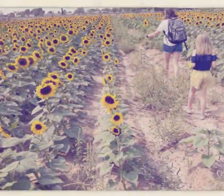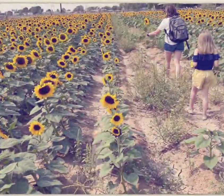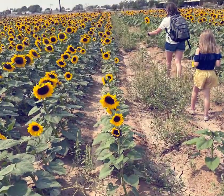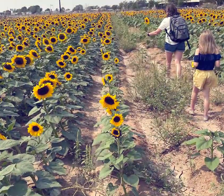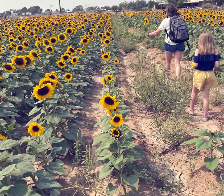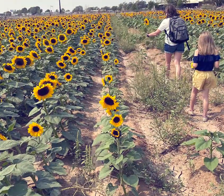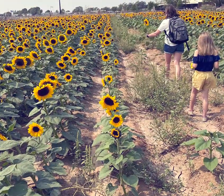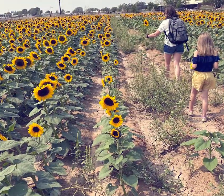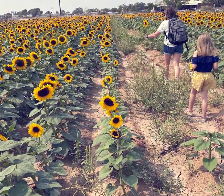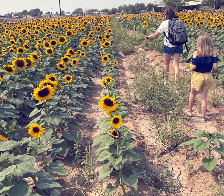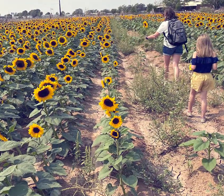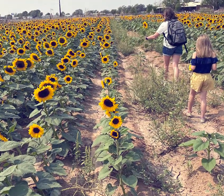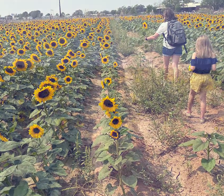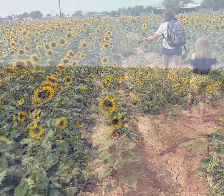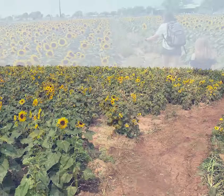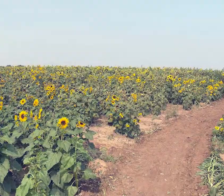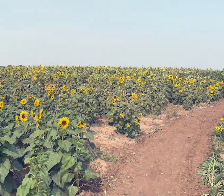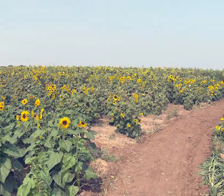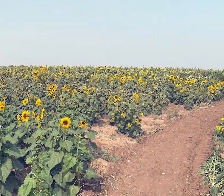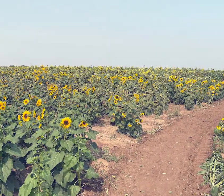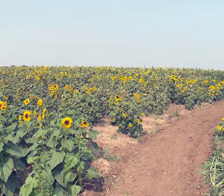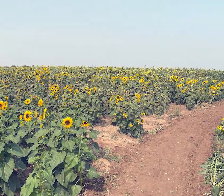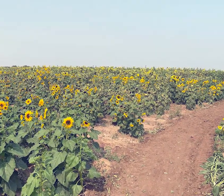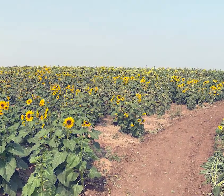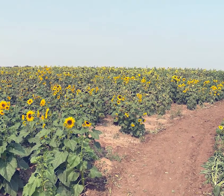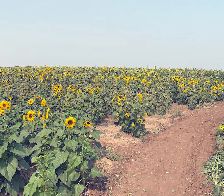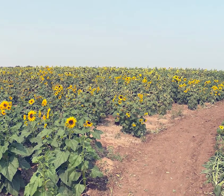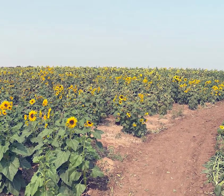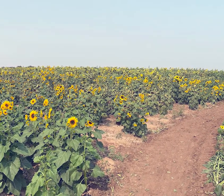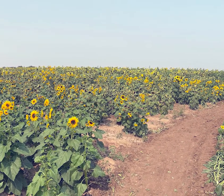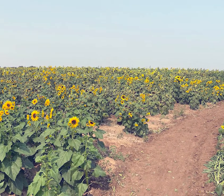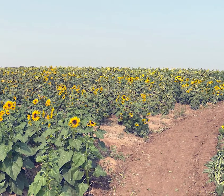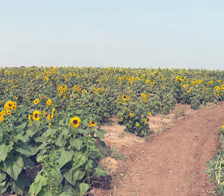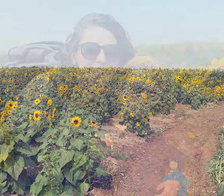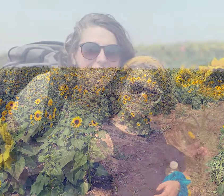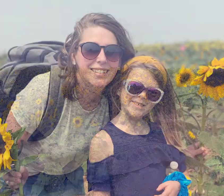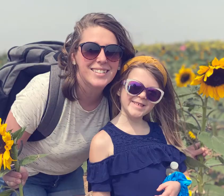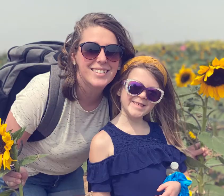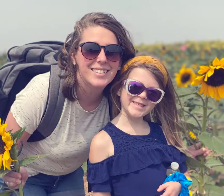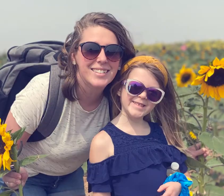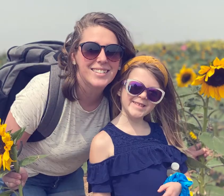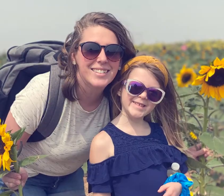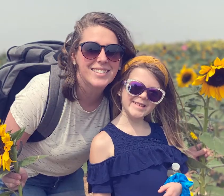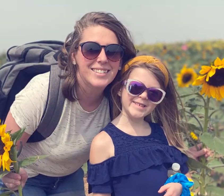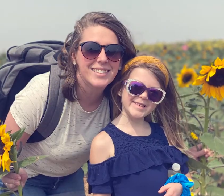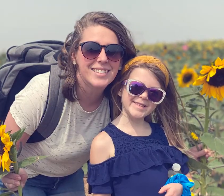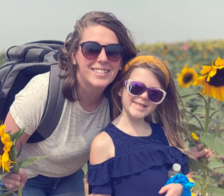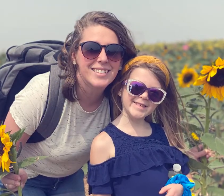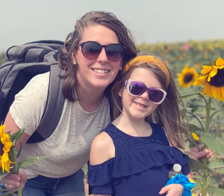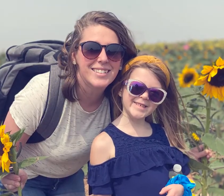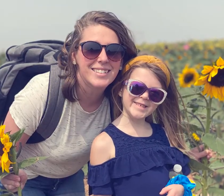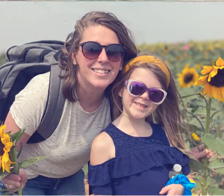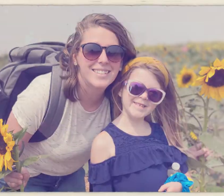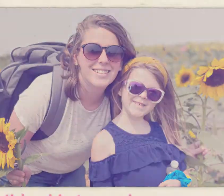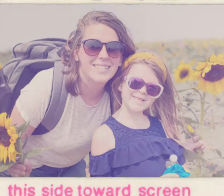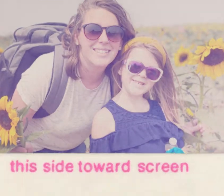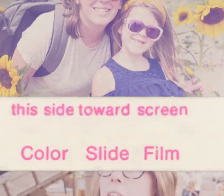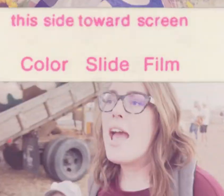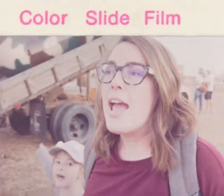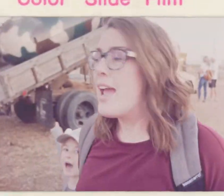This year they've added this sunflower field where you can go and pick your own sunflowers, which I've done that a couple times already. Oh and that!